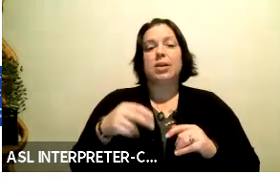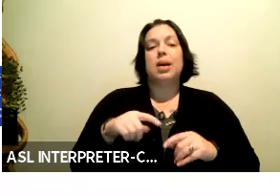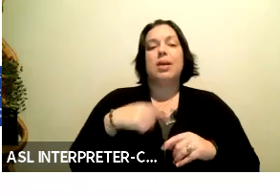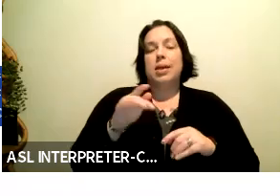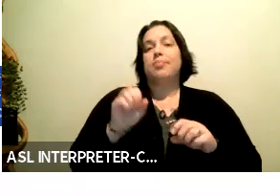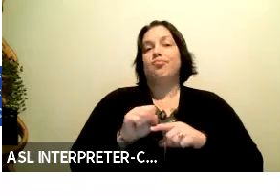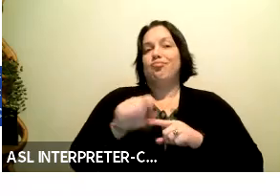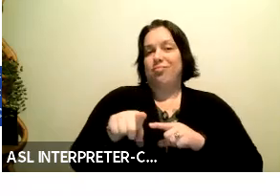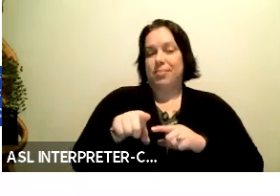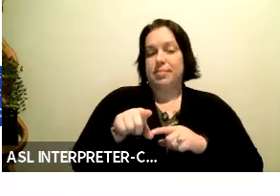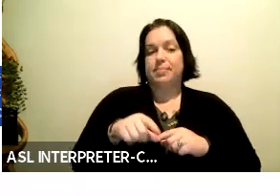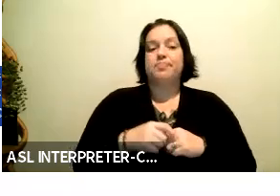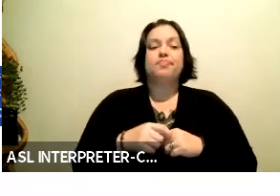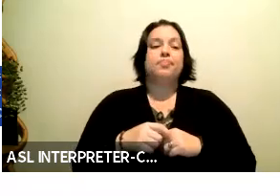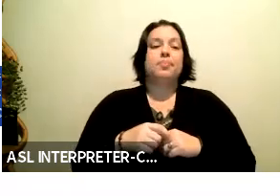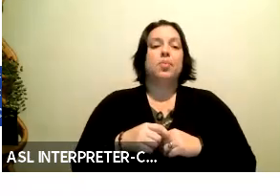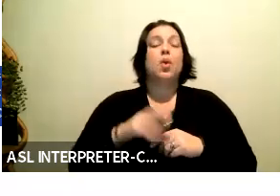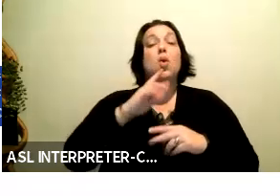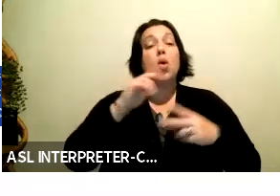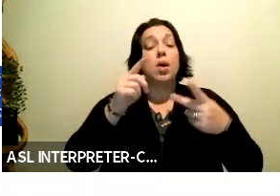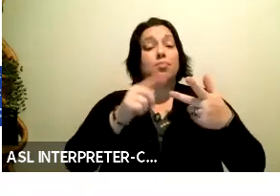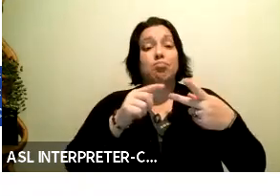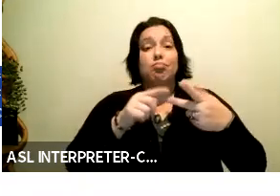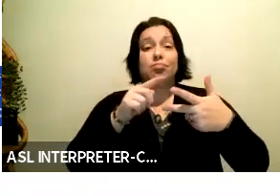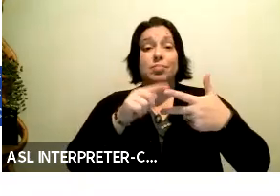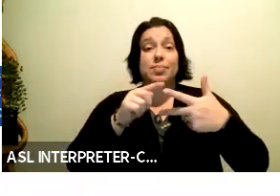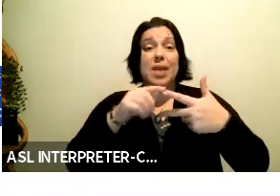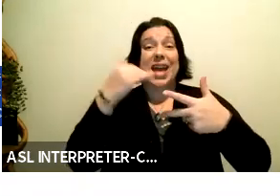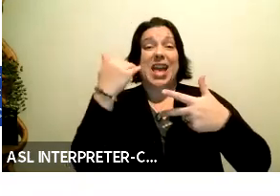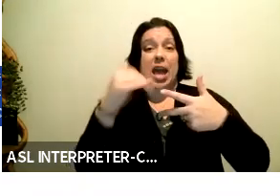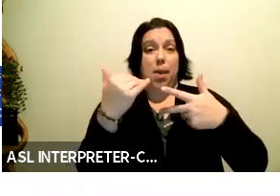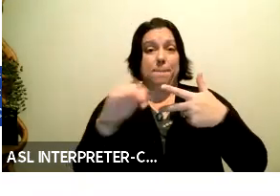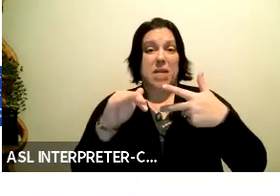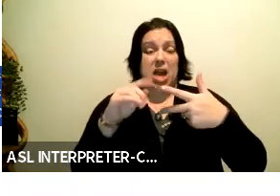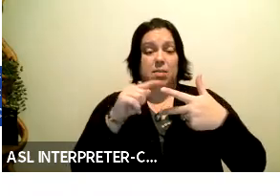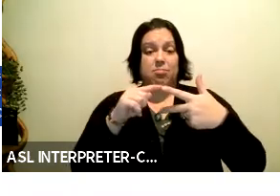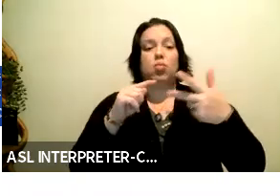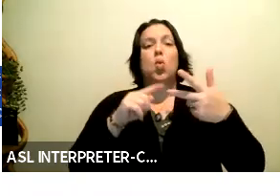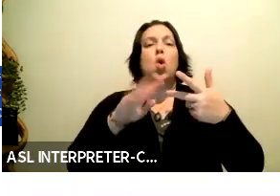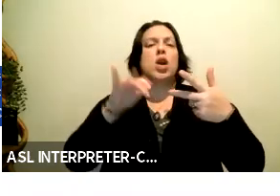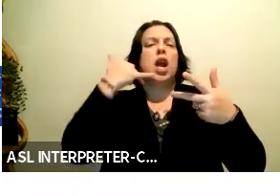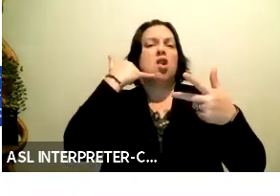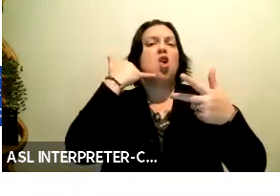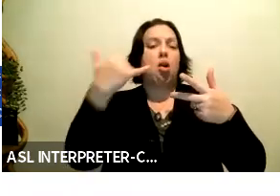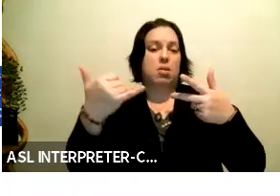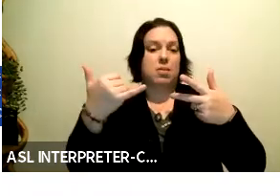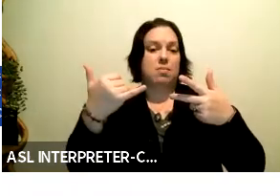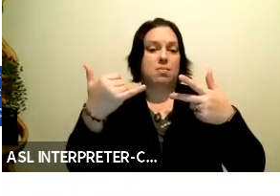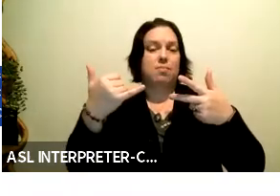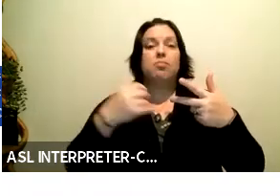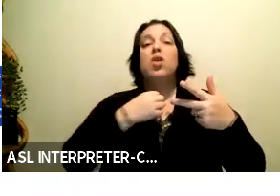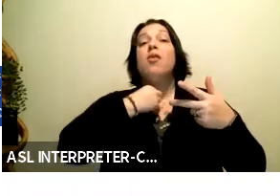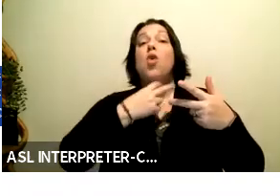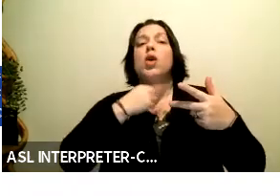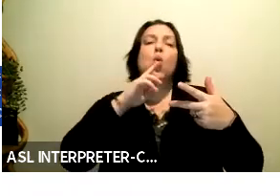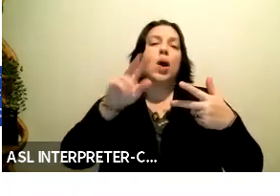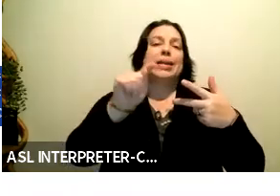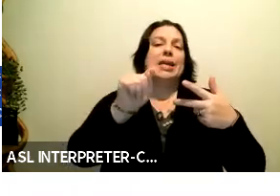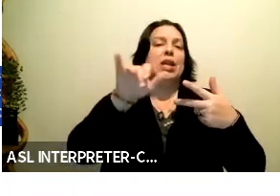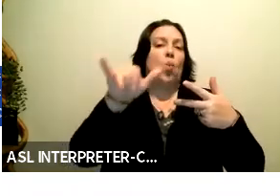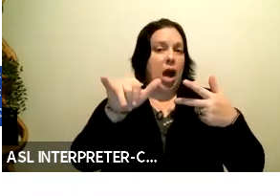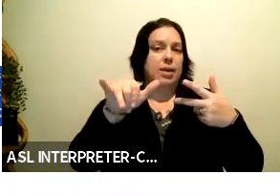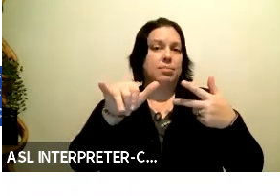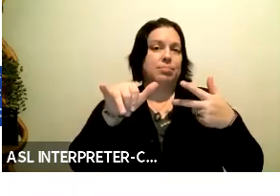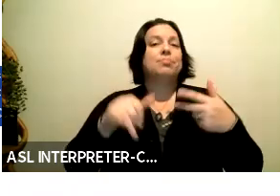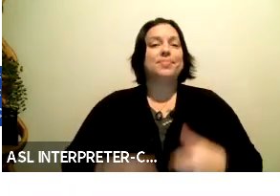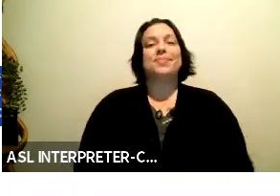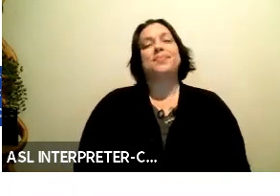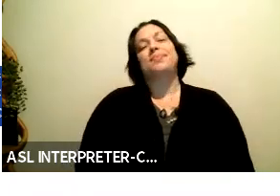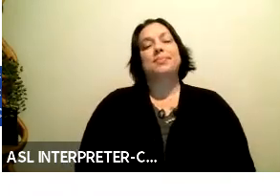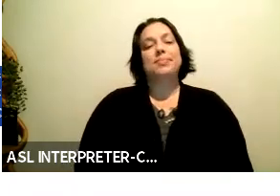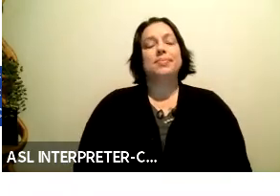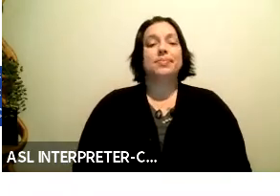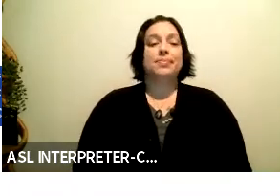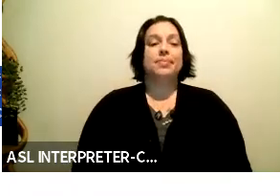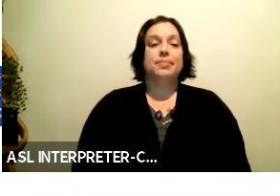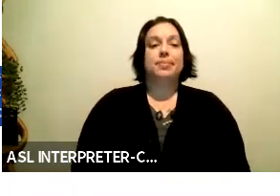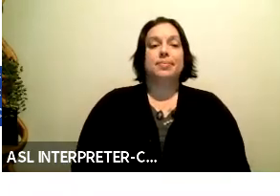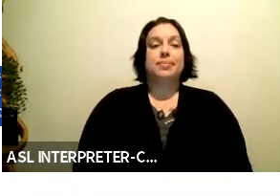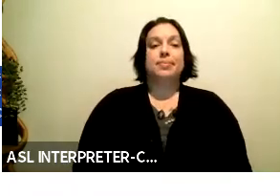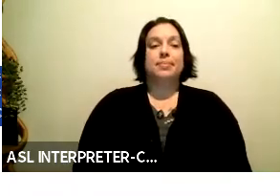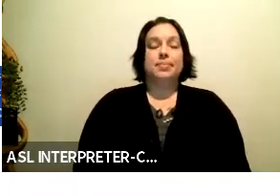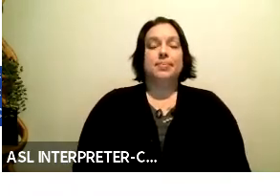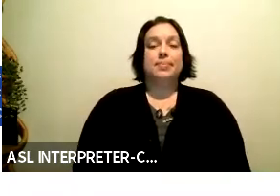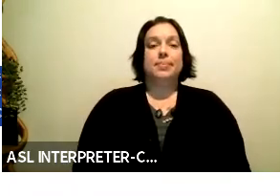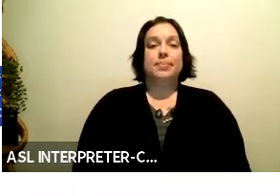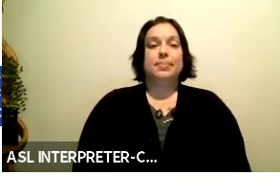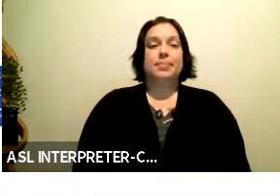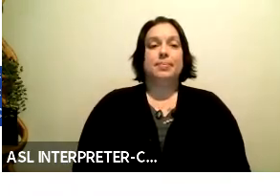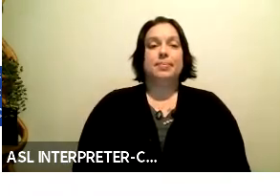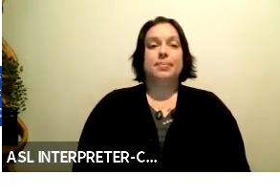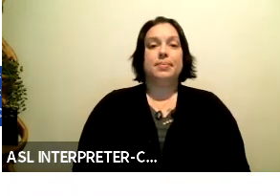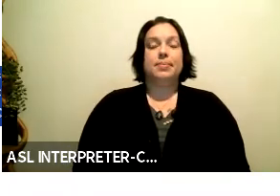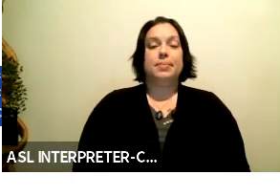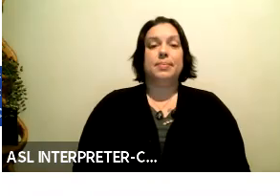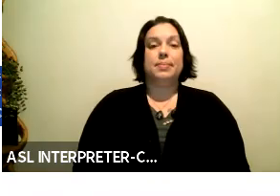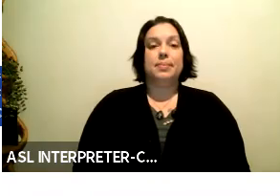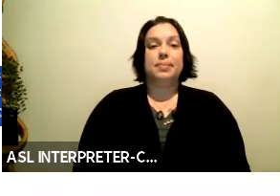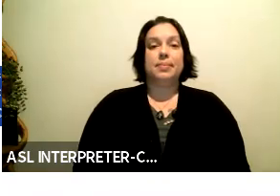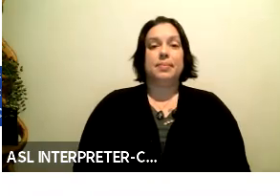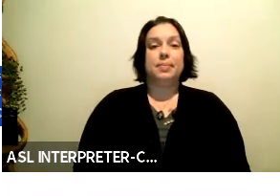also email us at adatech@adapacific.org or you can call us at 510 285 5600.